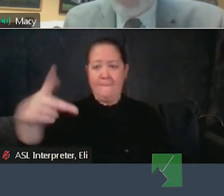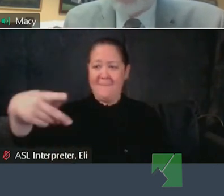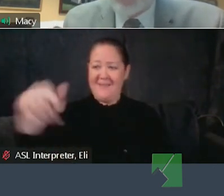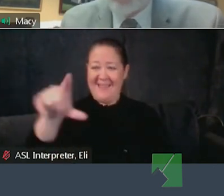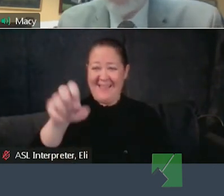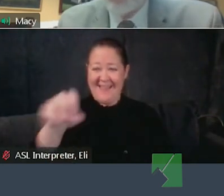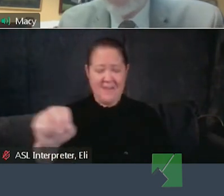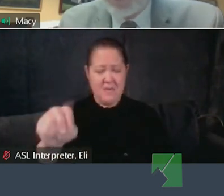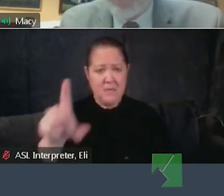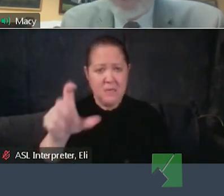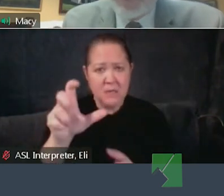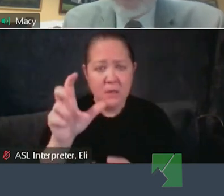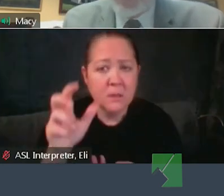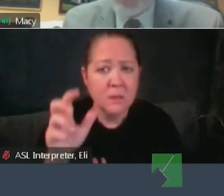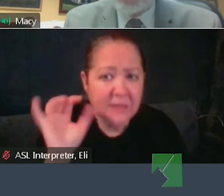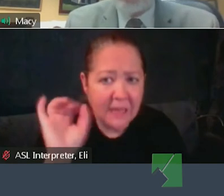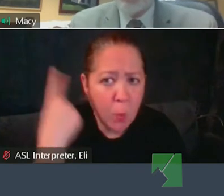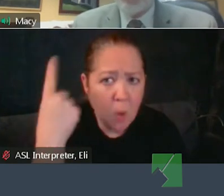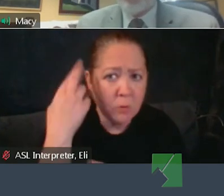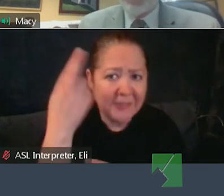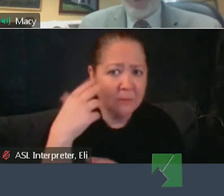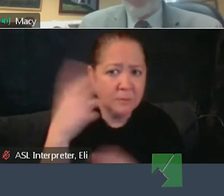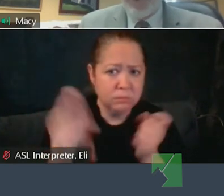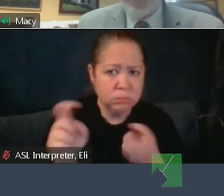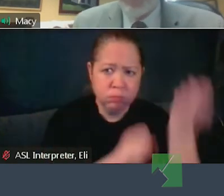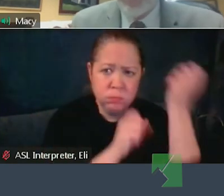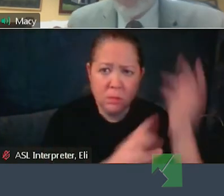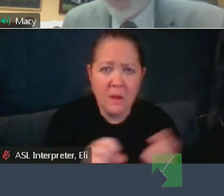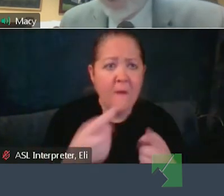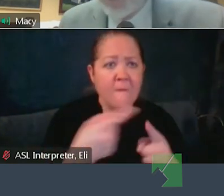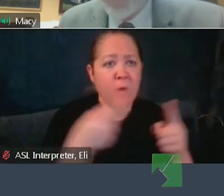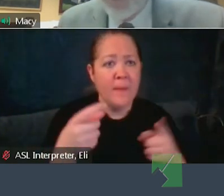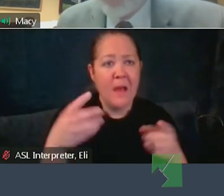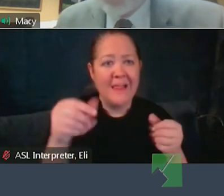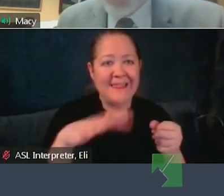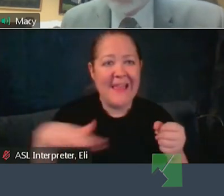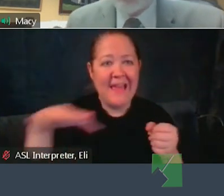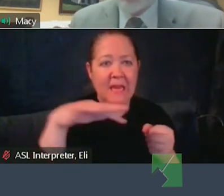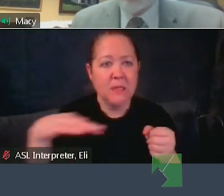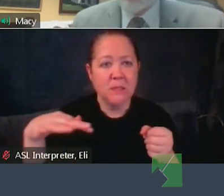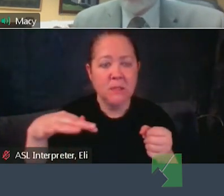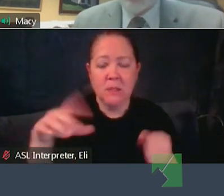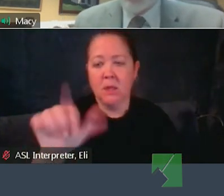and late winter. Wouldn't scratch it, discuss that issue from a land planning issue. That perspective.